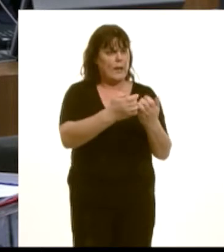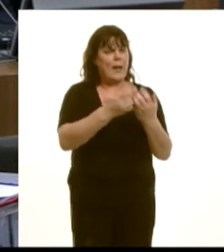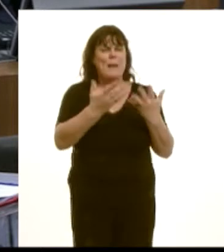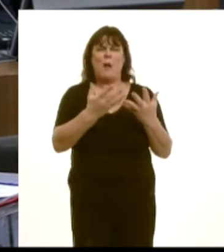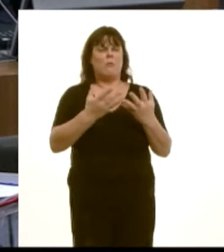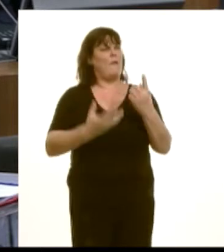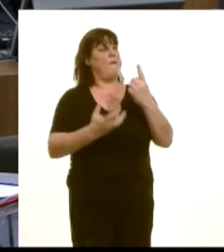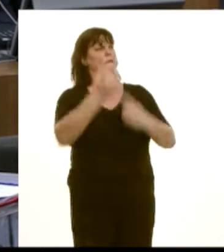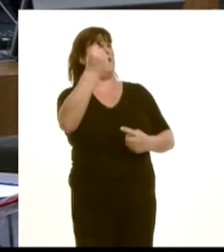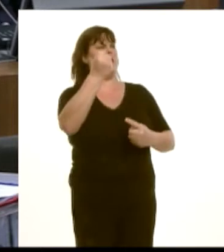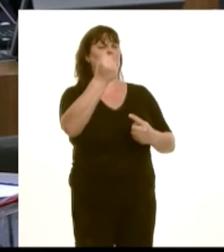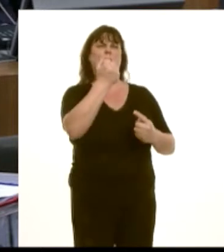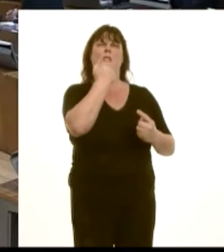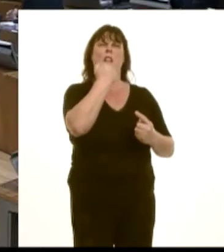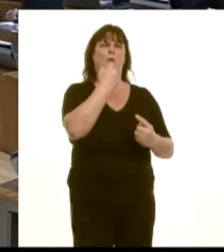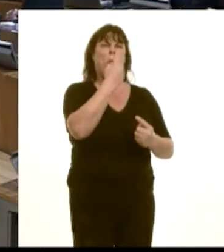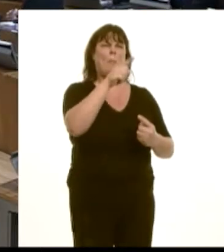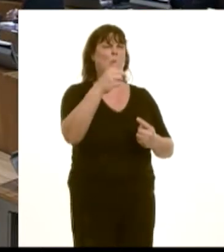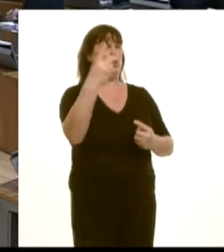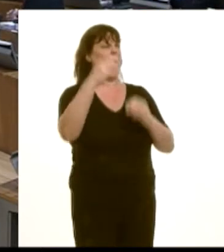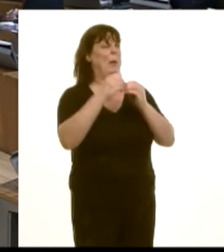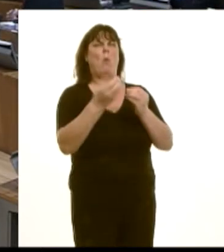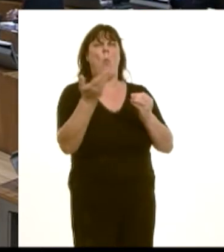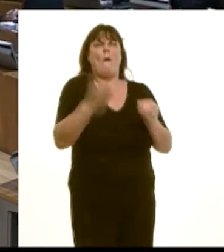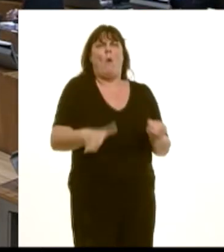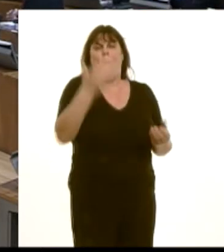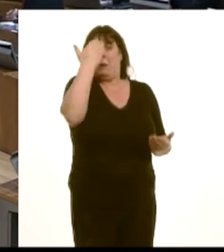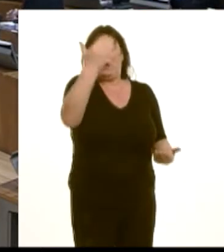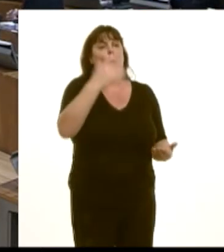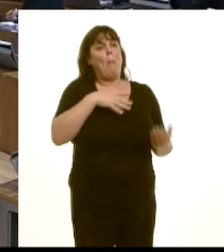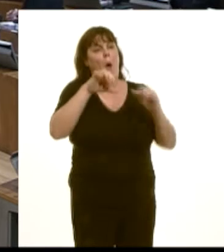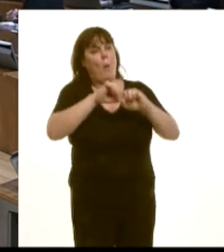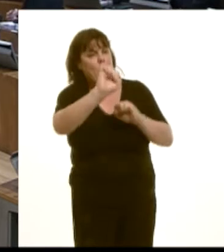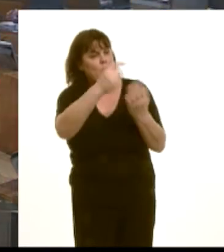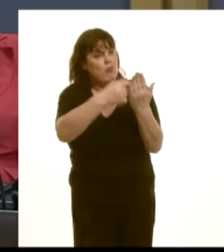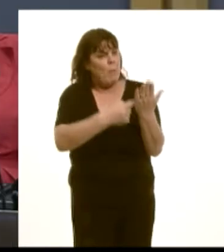came out of thin air, as far as we can see. However, in fairness to her, I will wait to see what the letter says and I will study it in more detail.